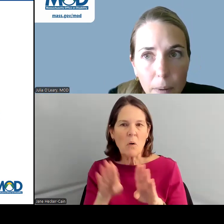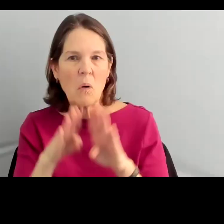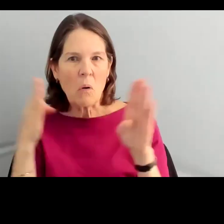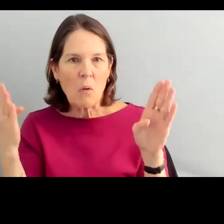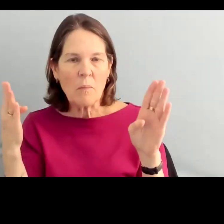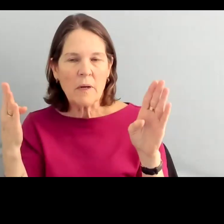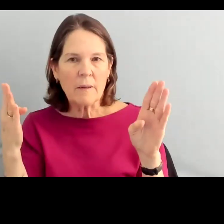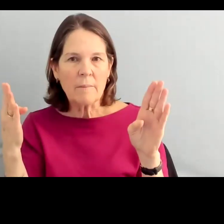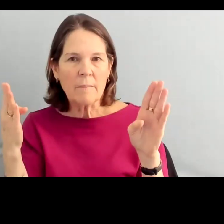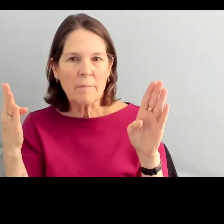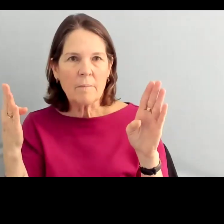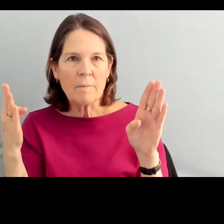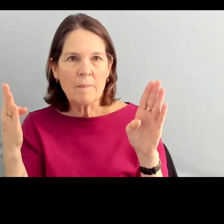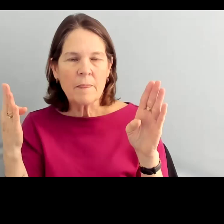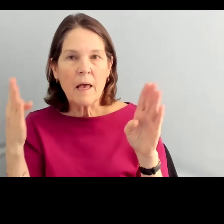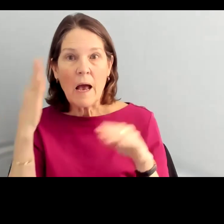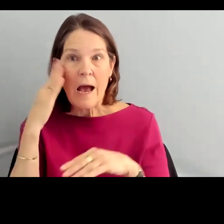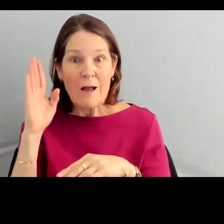So, I will open it up.